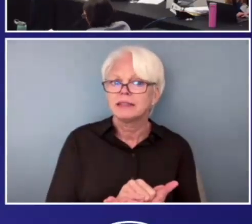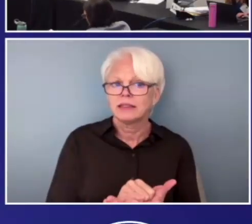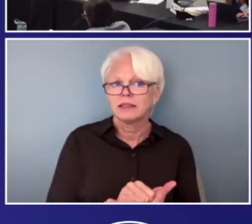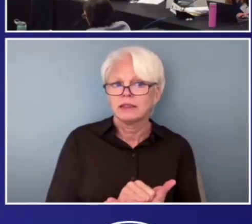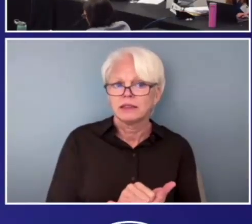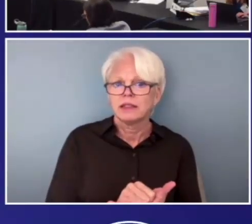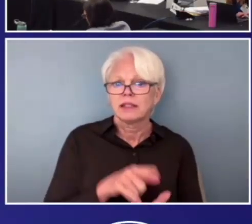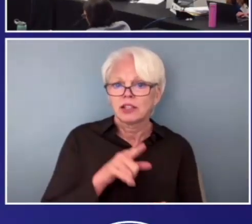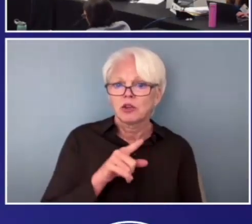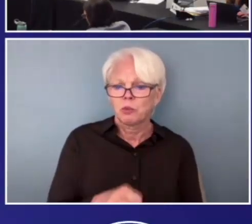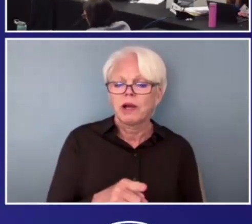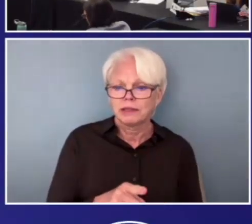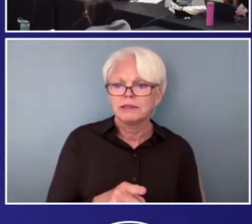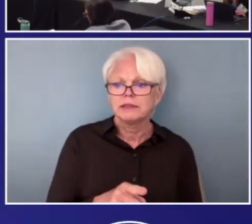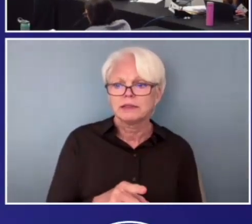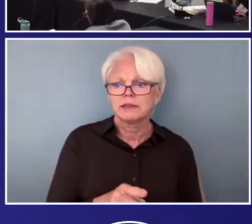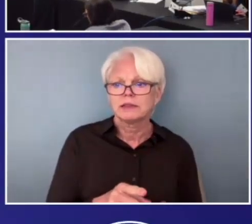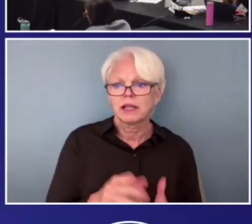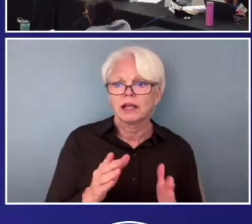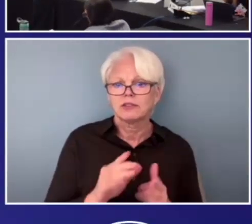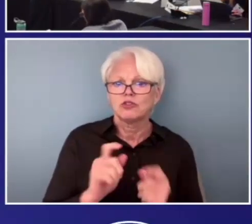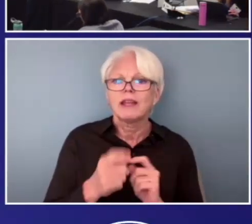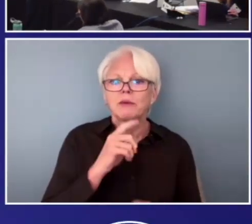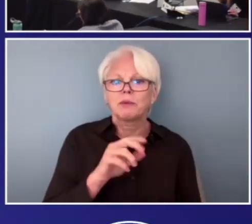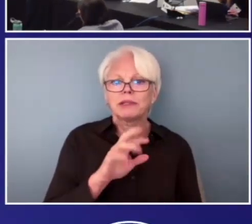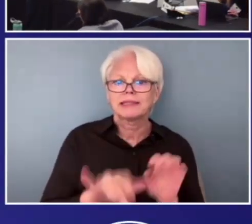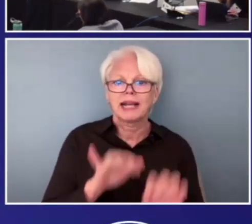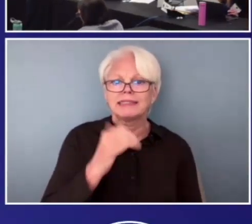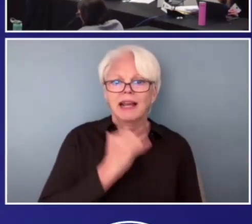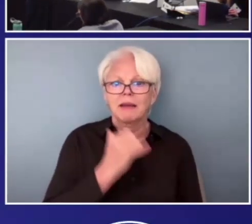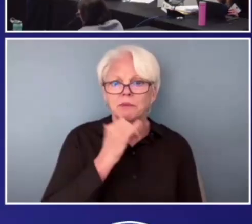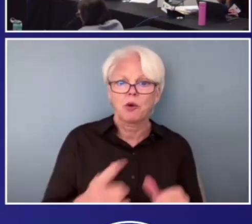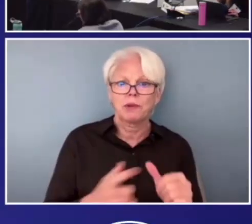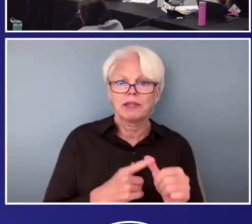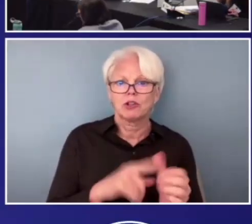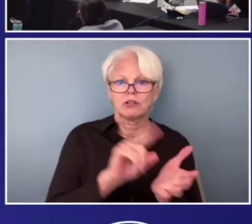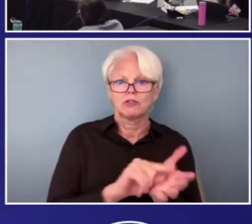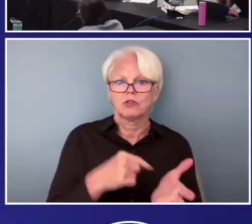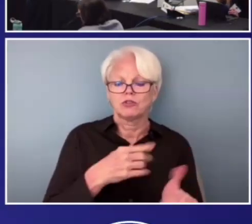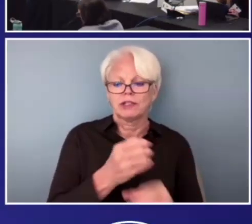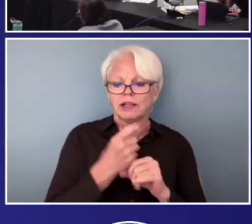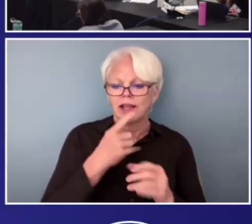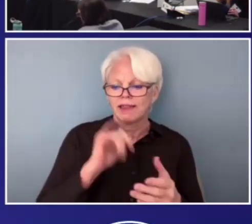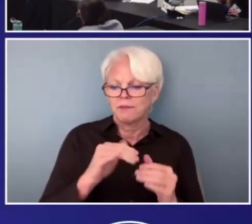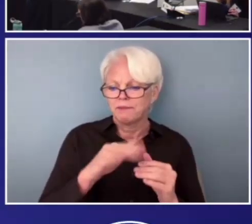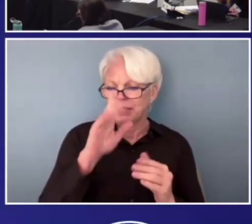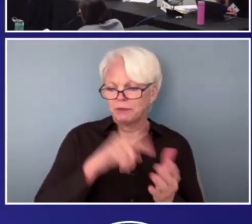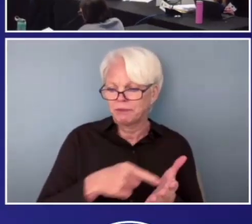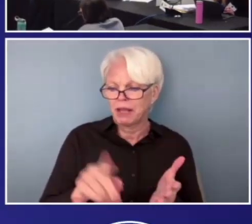inadvertent change. There was a typo in the initial print that we got that said that the minimum payment was $10.